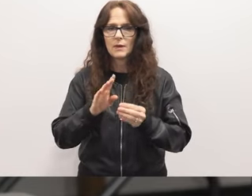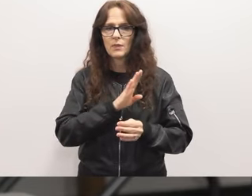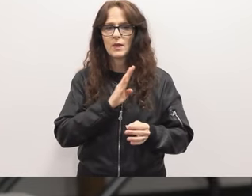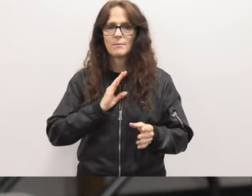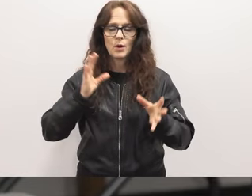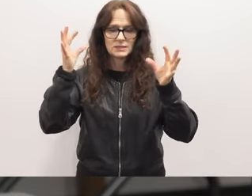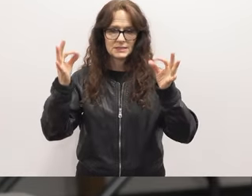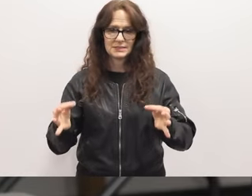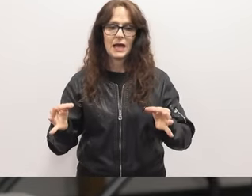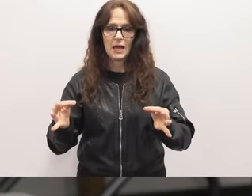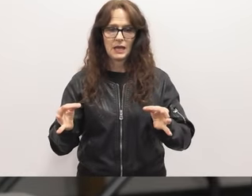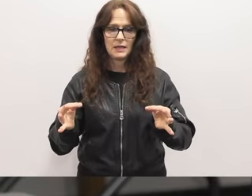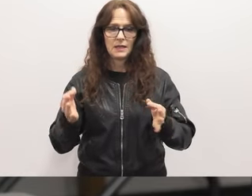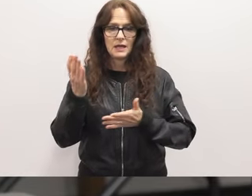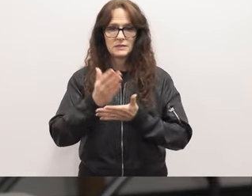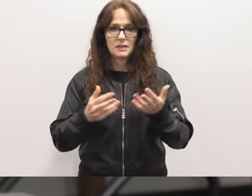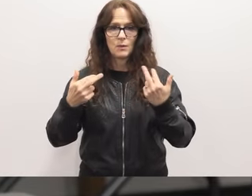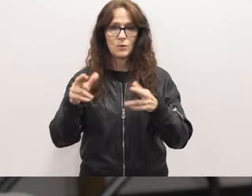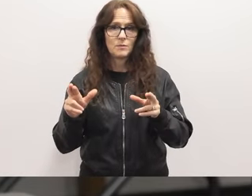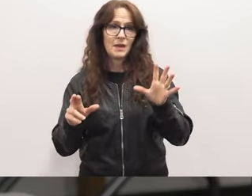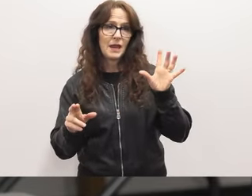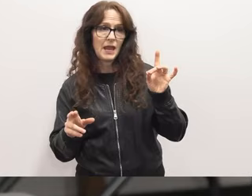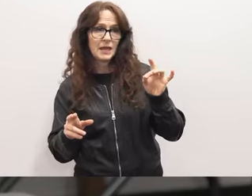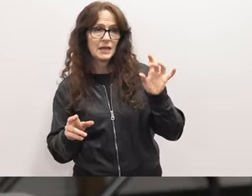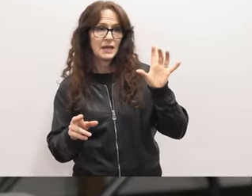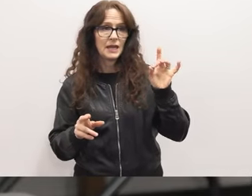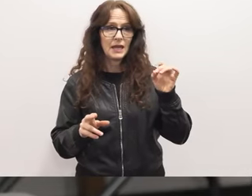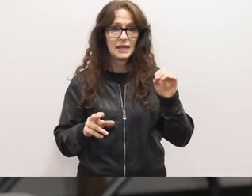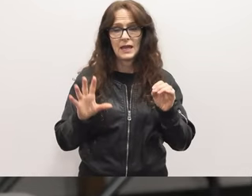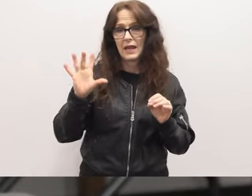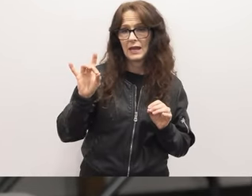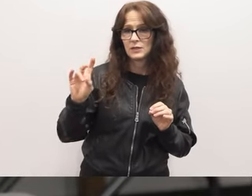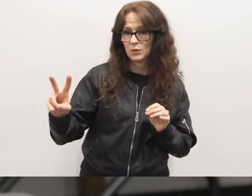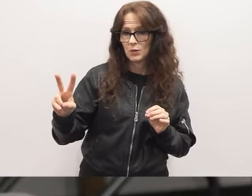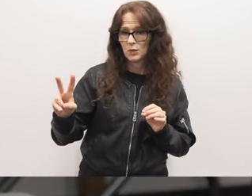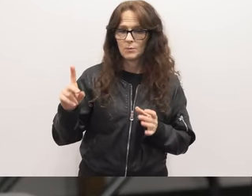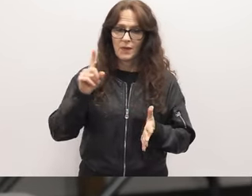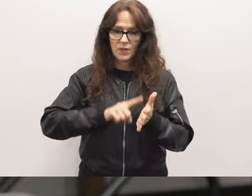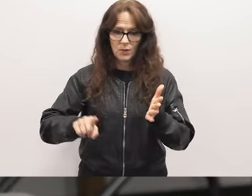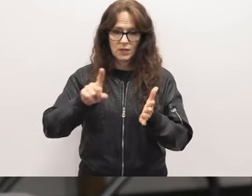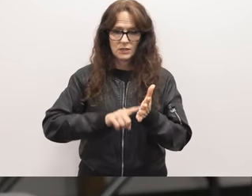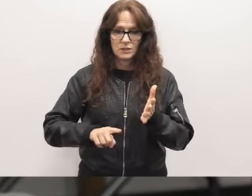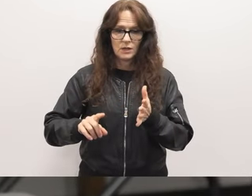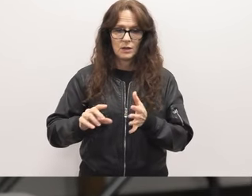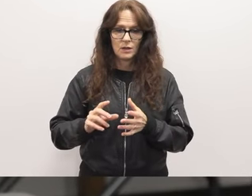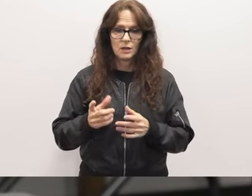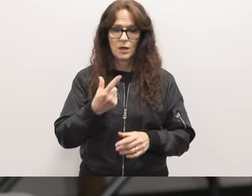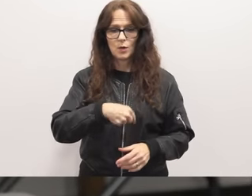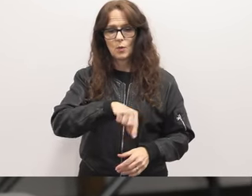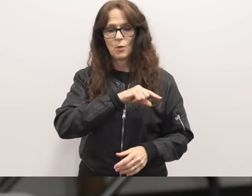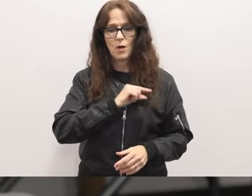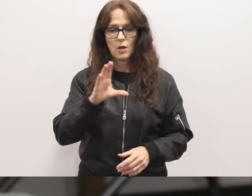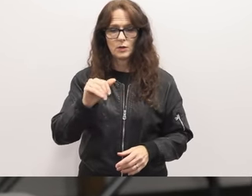I think there is some room to say, is it 80 or 82? But going from the research around that quality core instruction, tier one instruction,